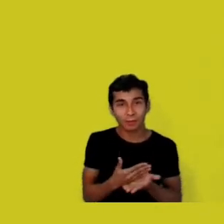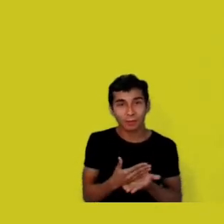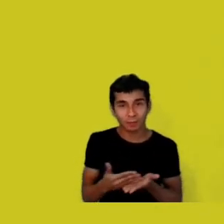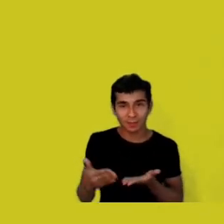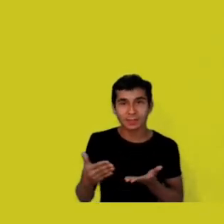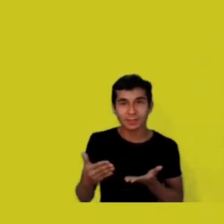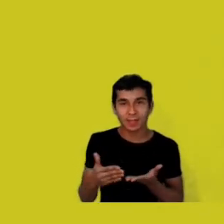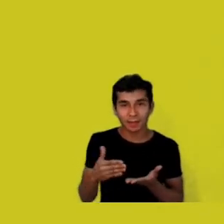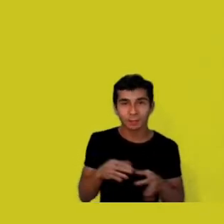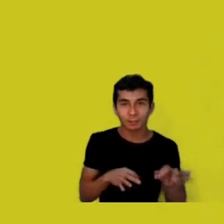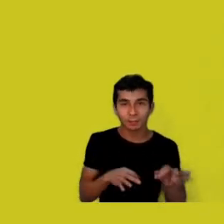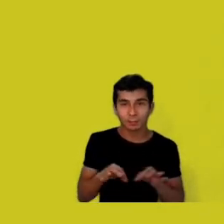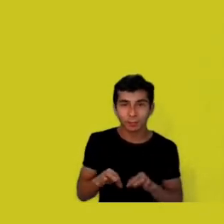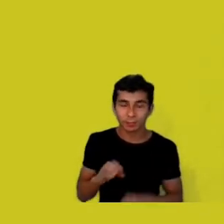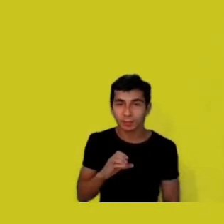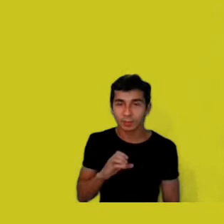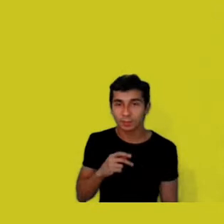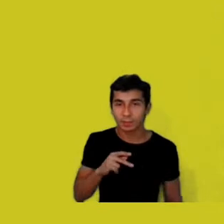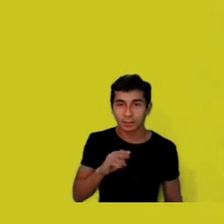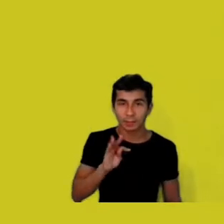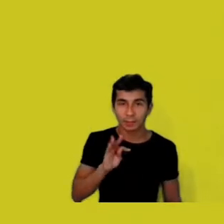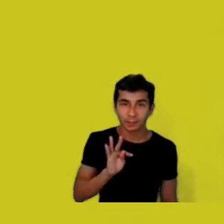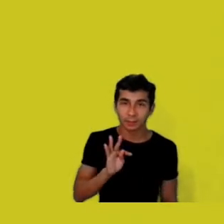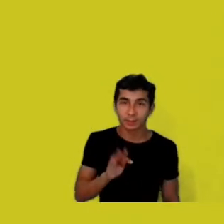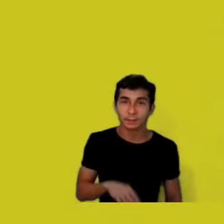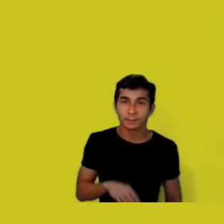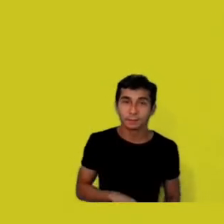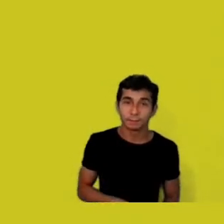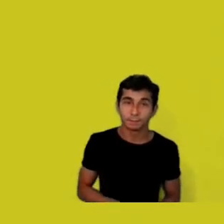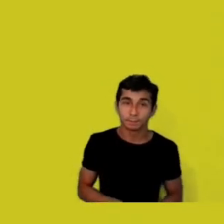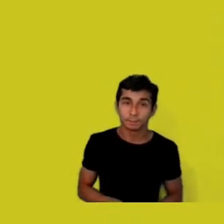And these cycles are full of new circles, too,